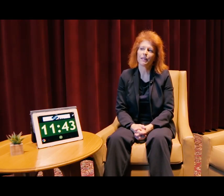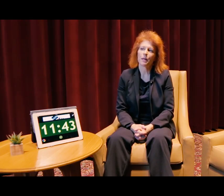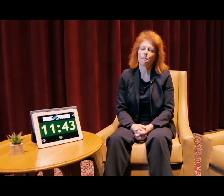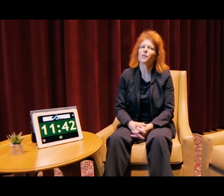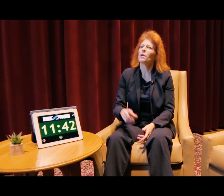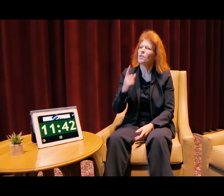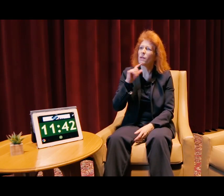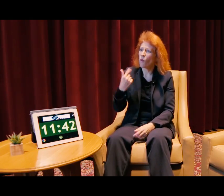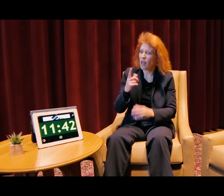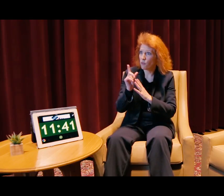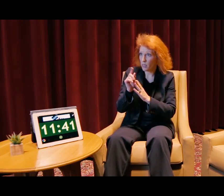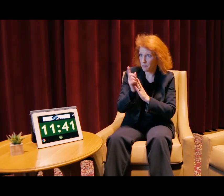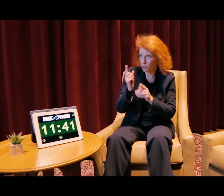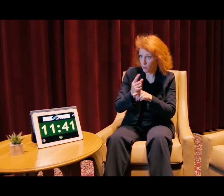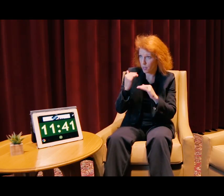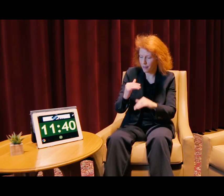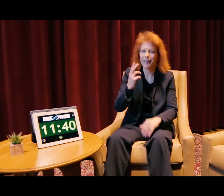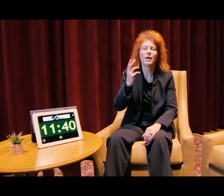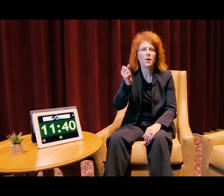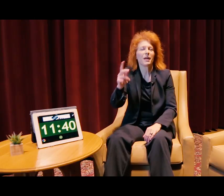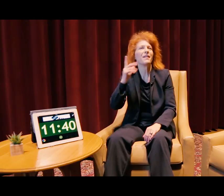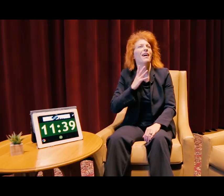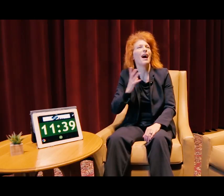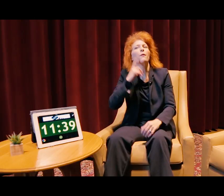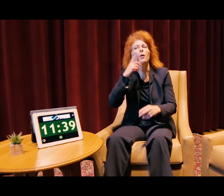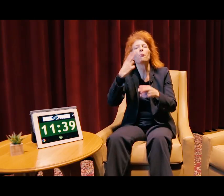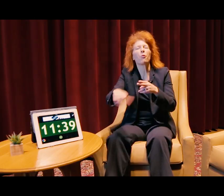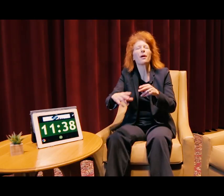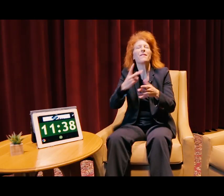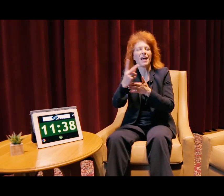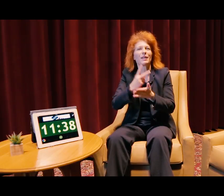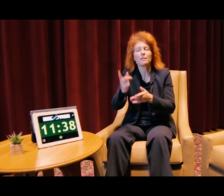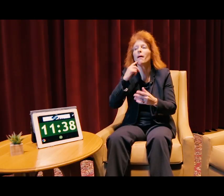You said we only have 20 minutes, so I will share briefly, but there are many.